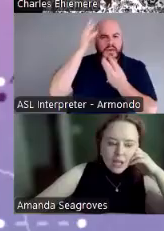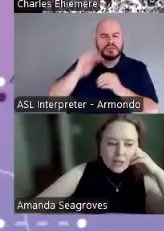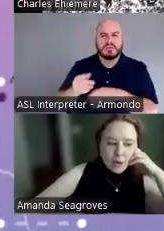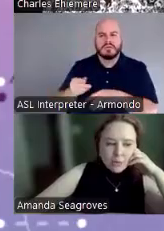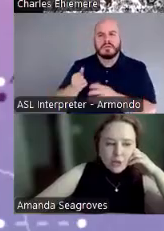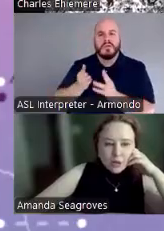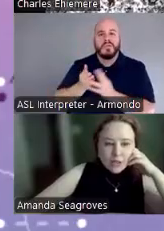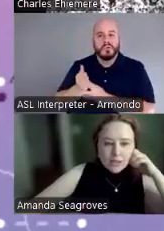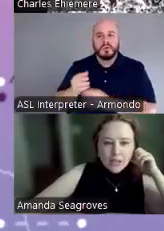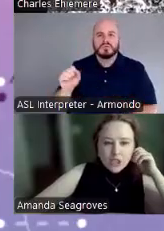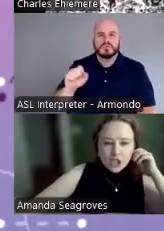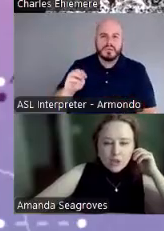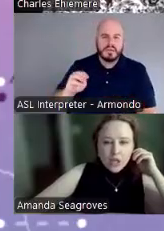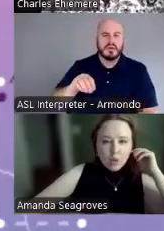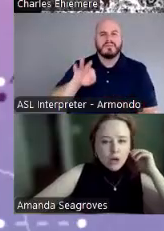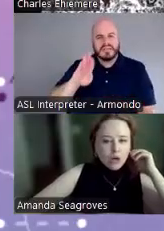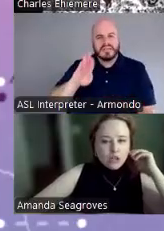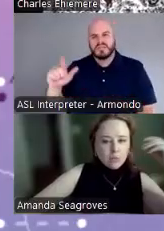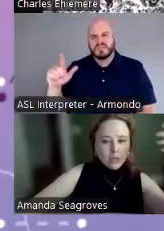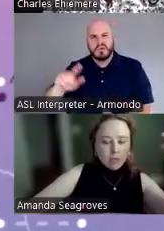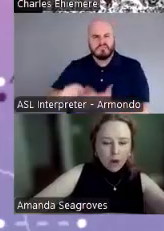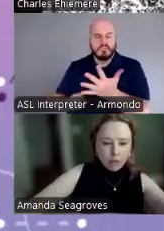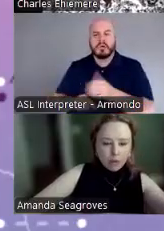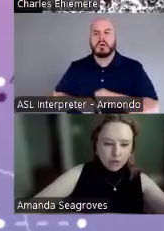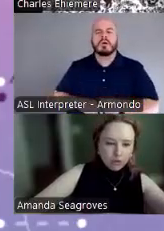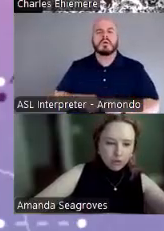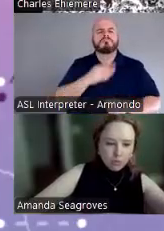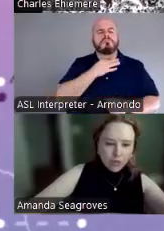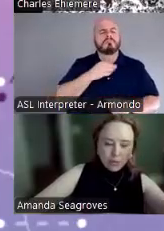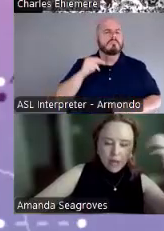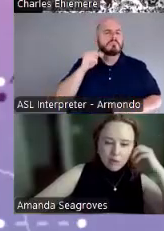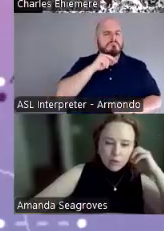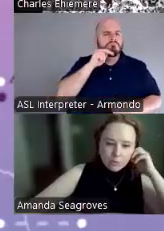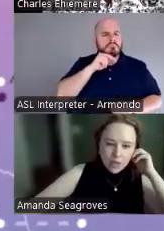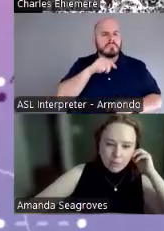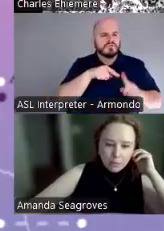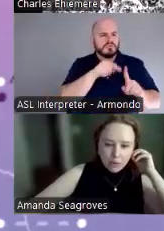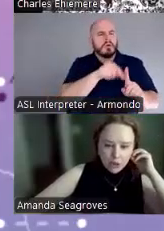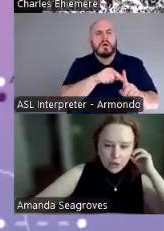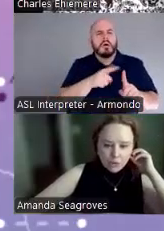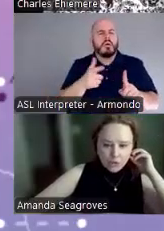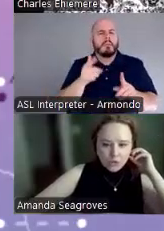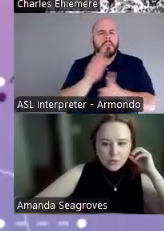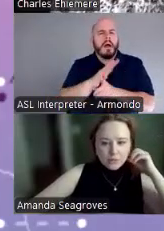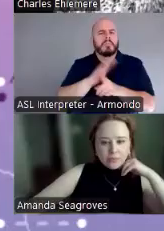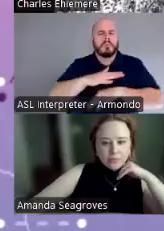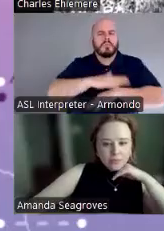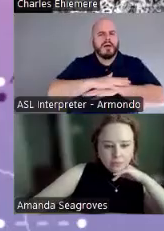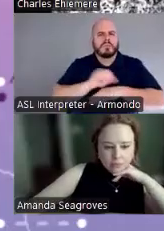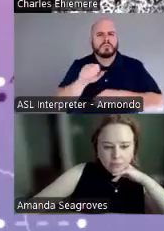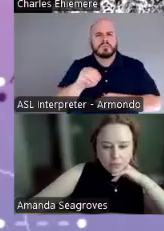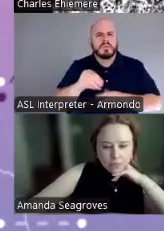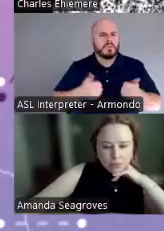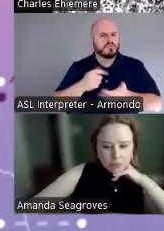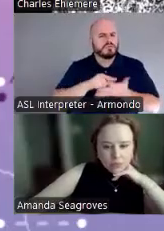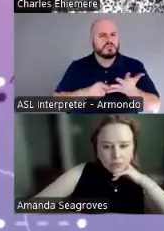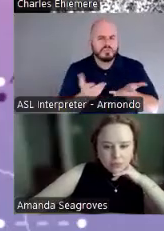And so I'm curious, in Nigeria, what are some of the popular social media platforms that people use?